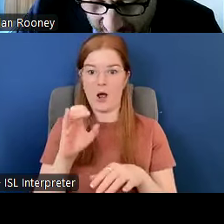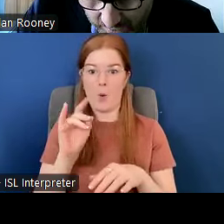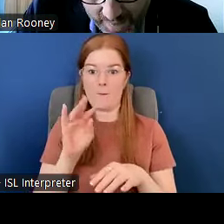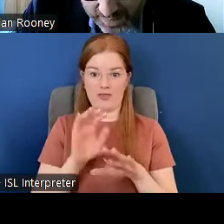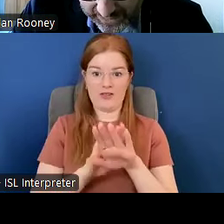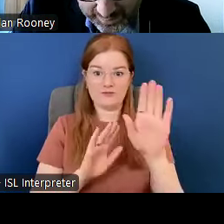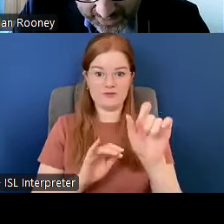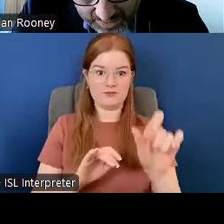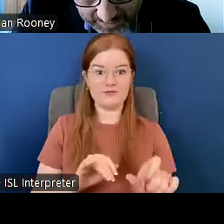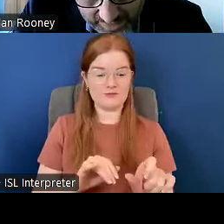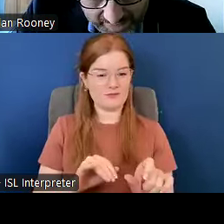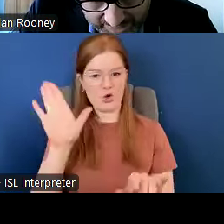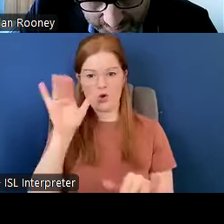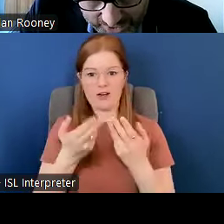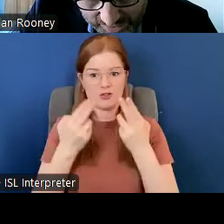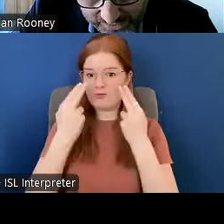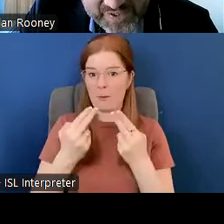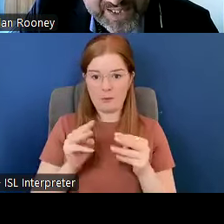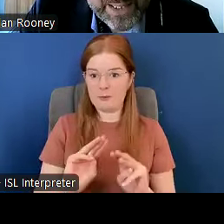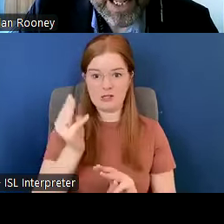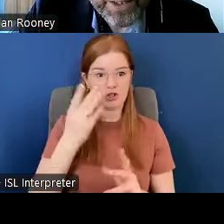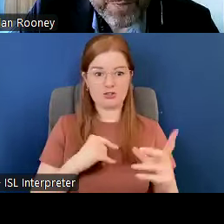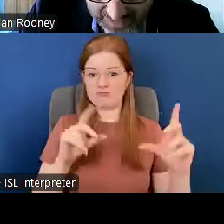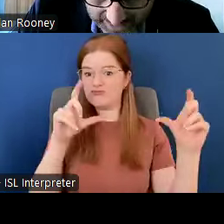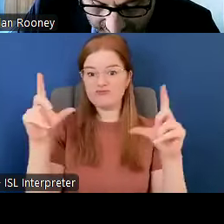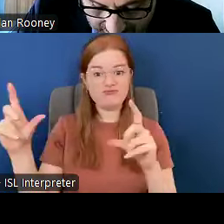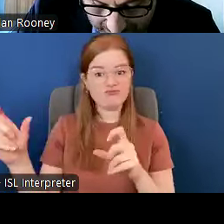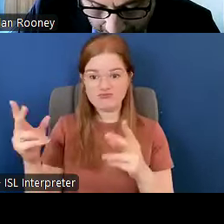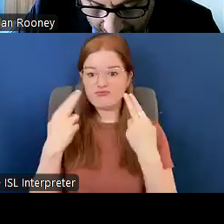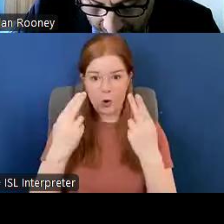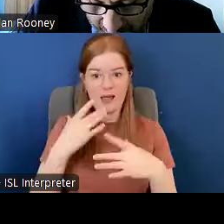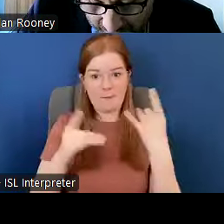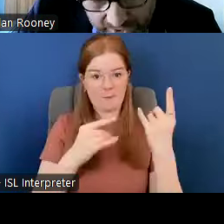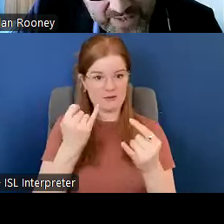an unremarkable image of a kind produced routinely at events like this. The truth is